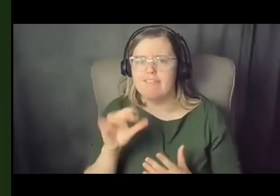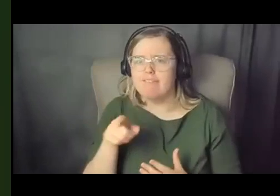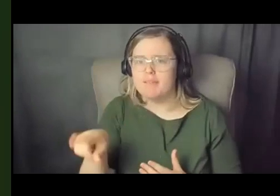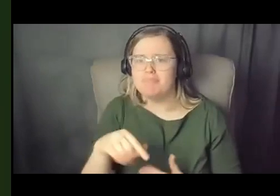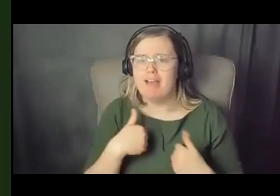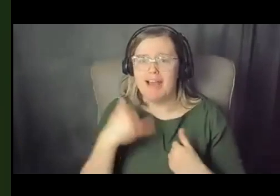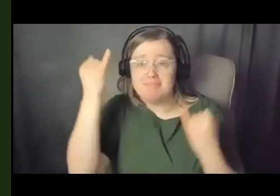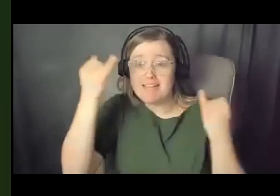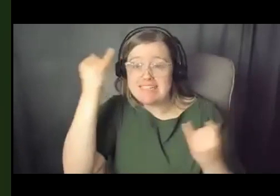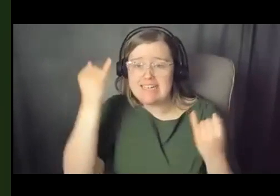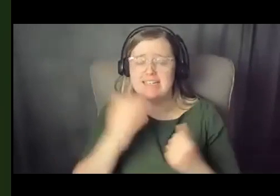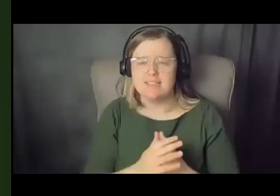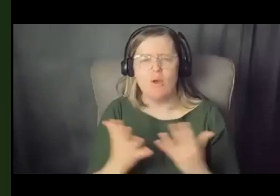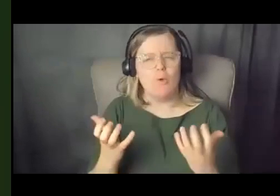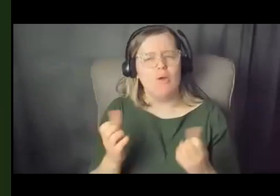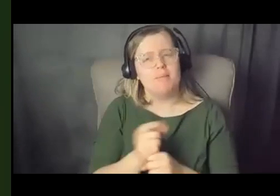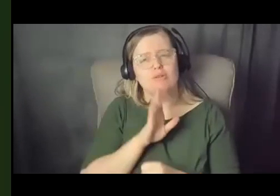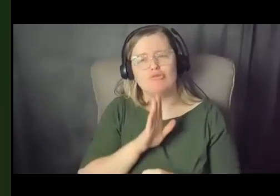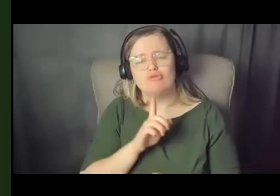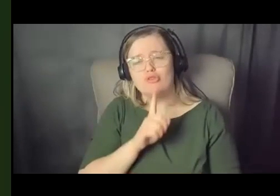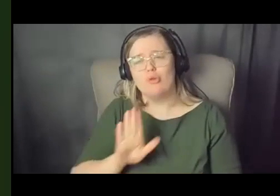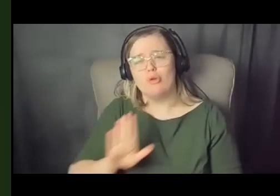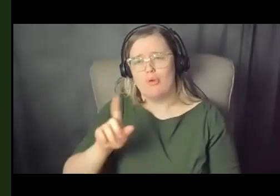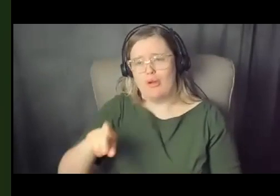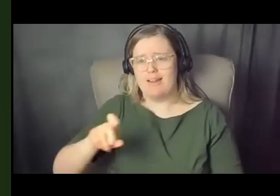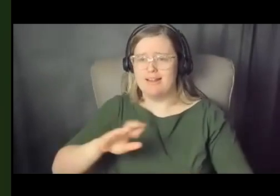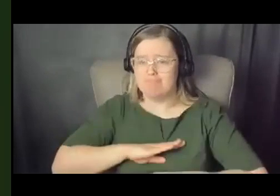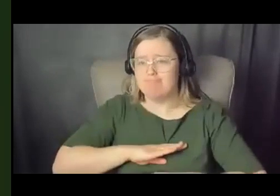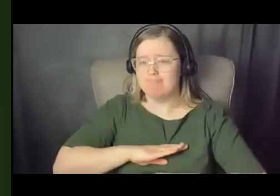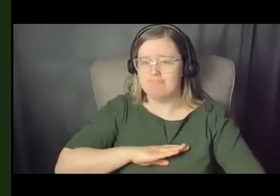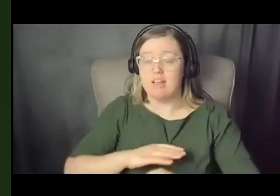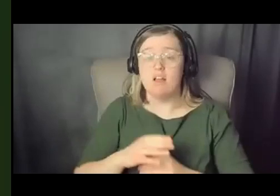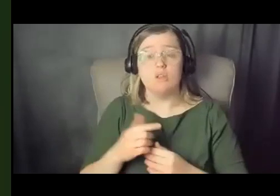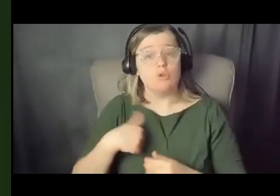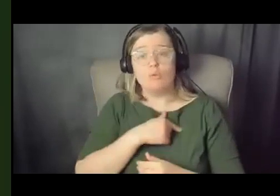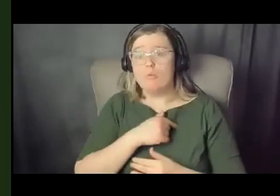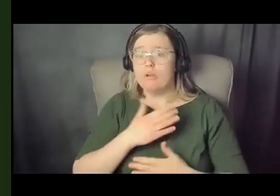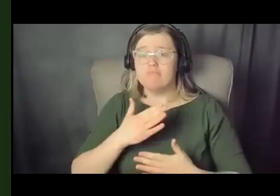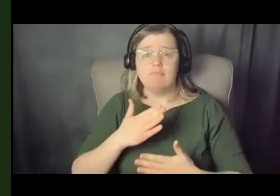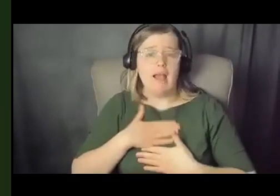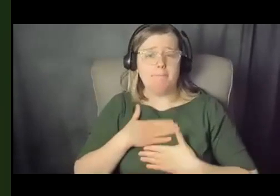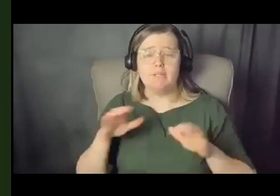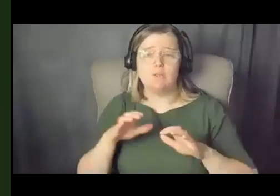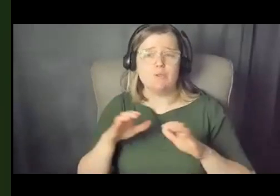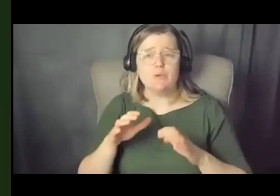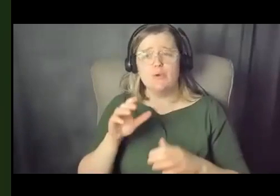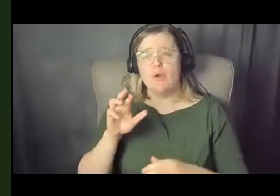So we really want to make sure we are meeting your needs. We are happy to do remote briefings with community groups